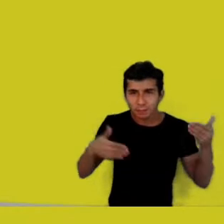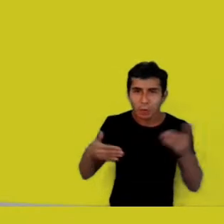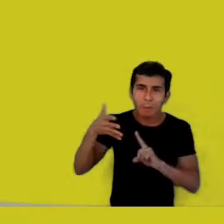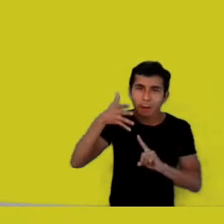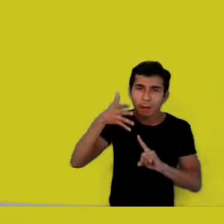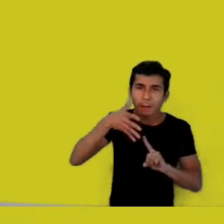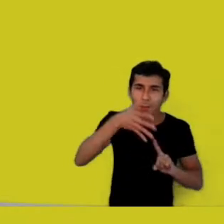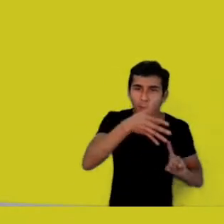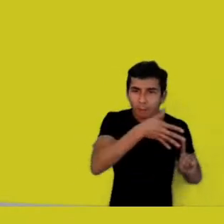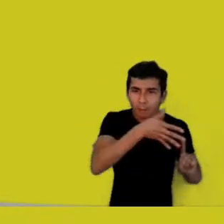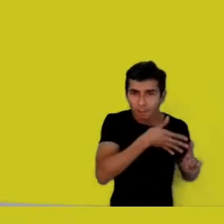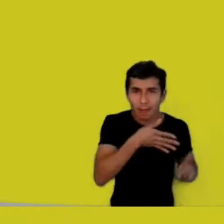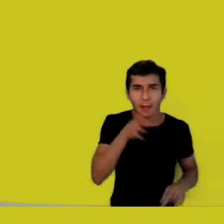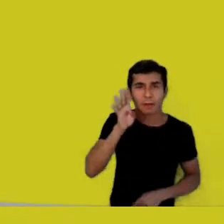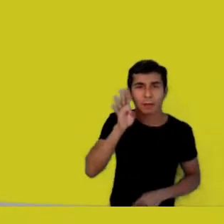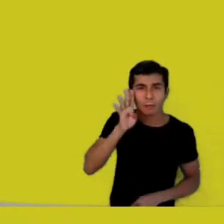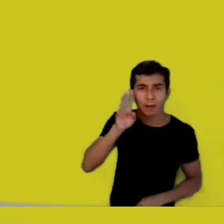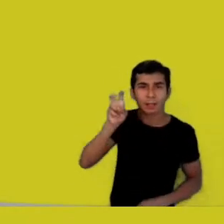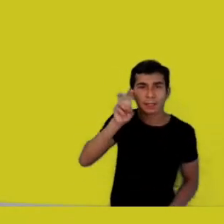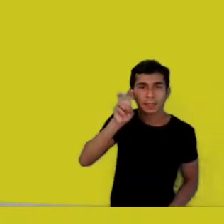with moments